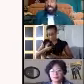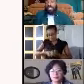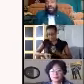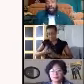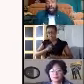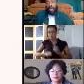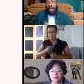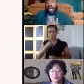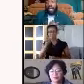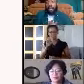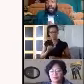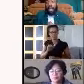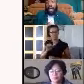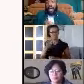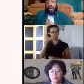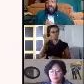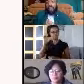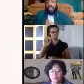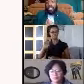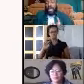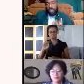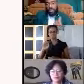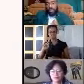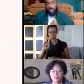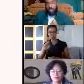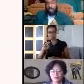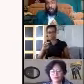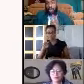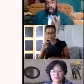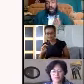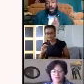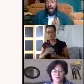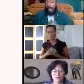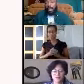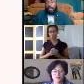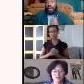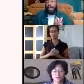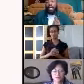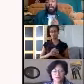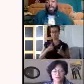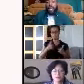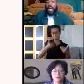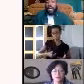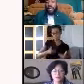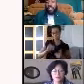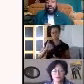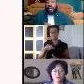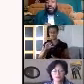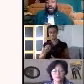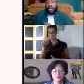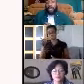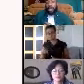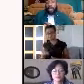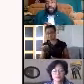you are, I am I am Jaqs, they are who they are, I am who I am, and so, but oftentimes